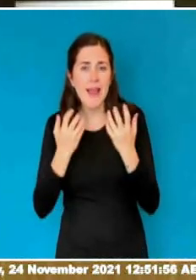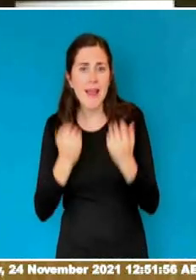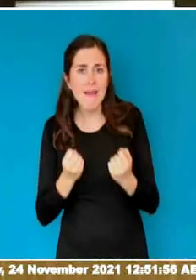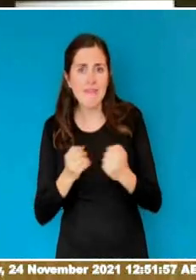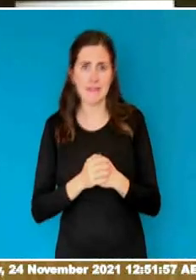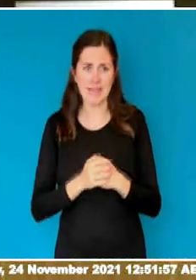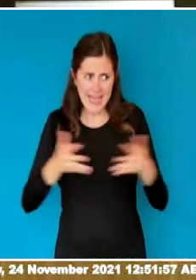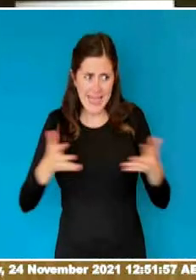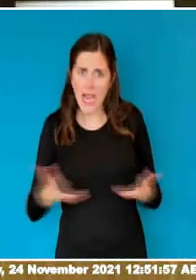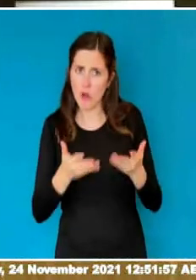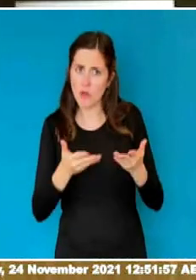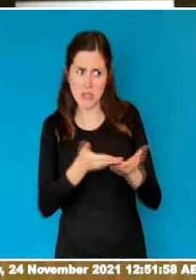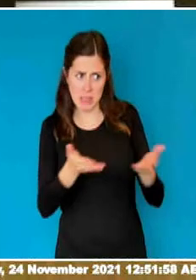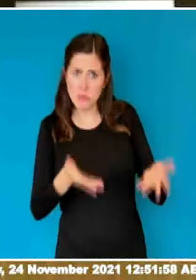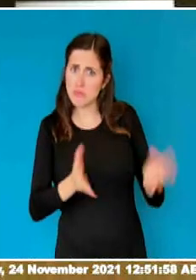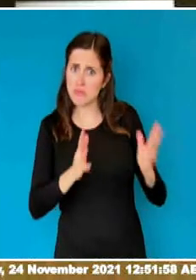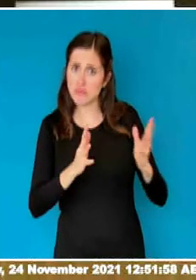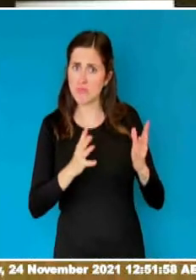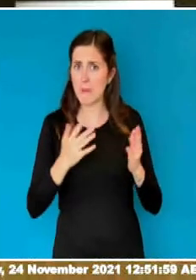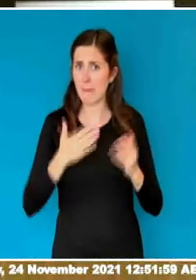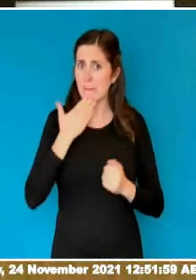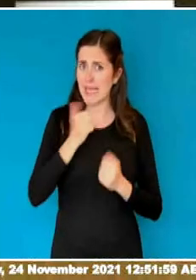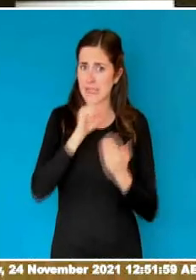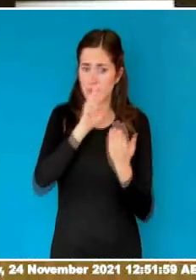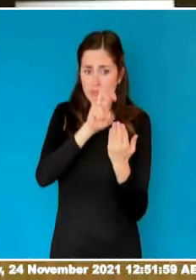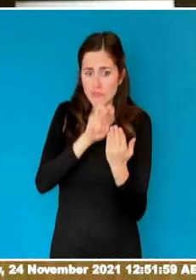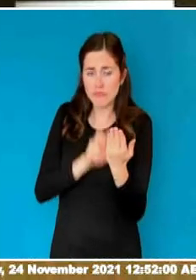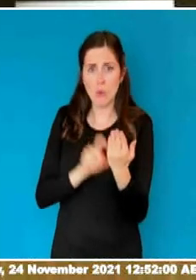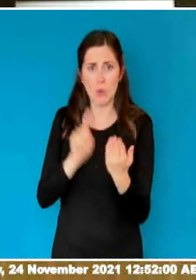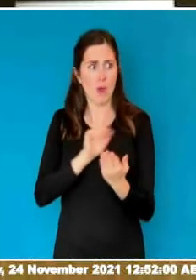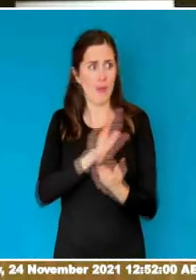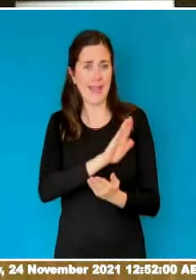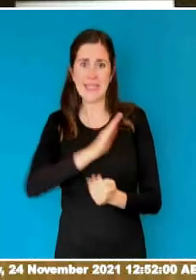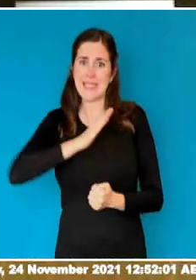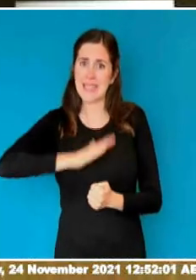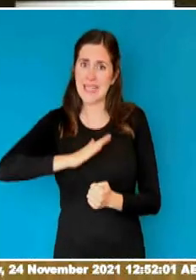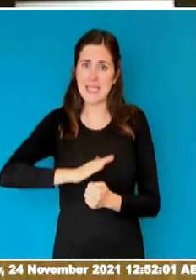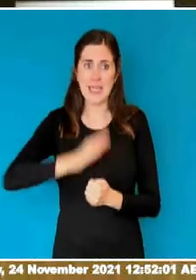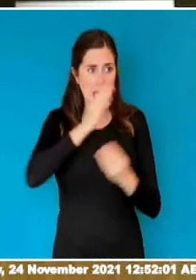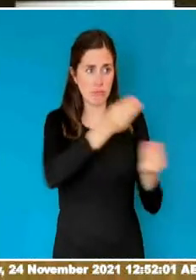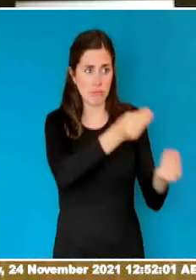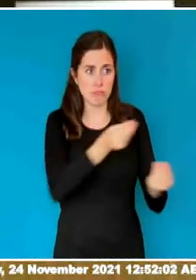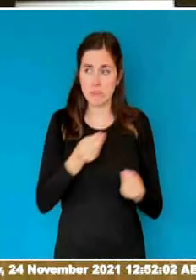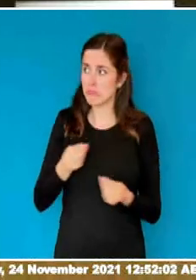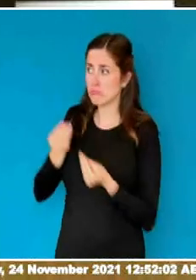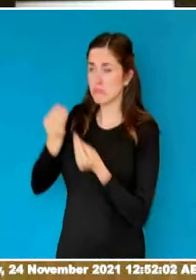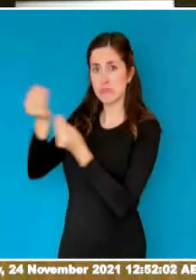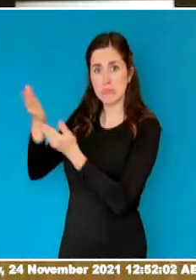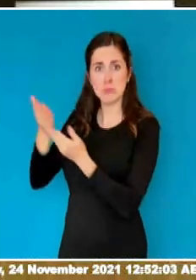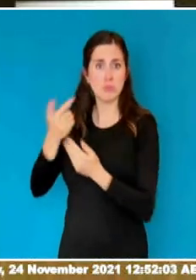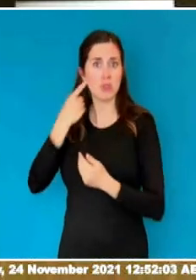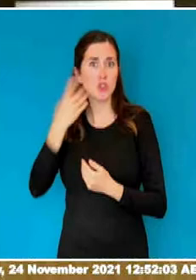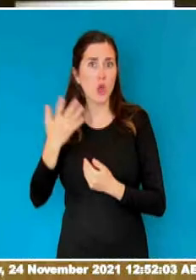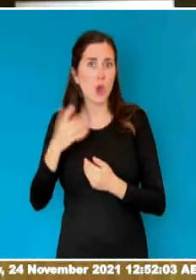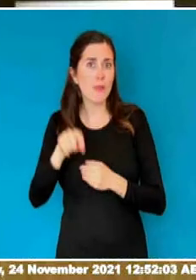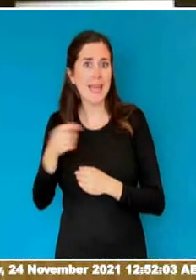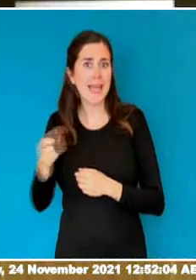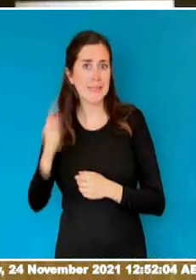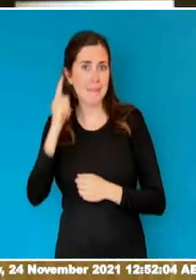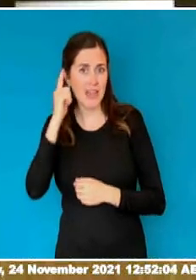as well as other stakeholders to inform where we might take that moving forward as well. MS DOWSETT: Thank you.